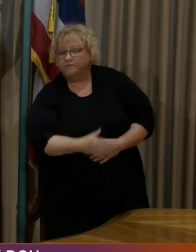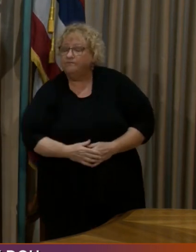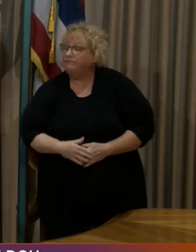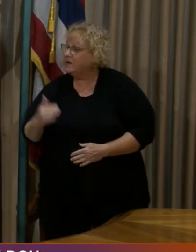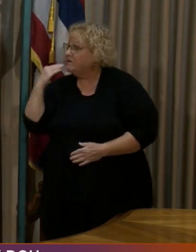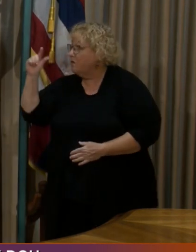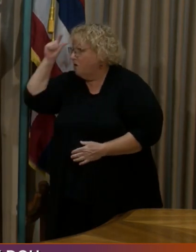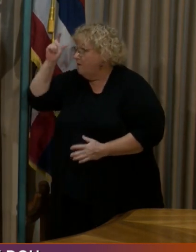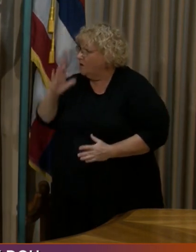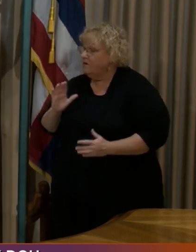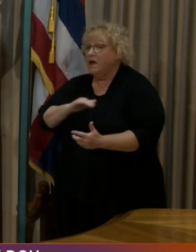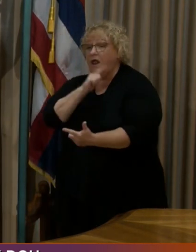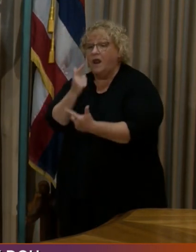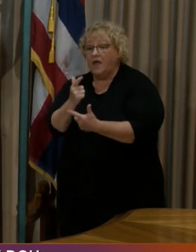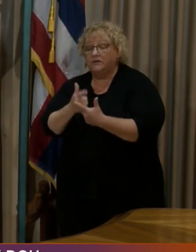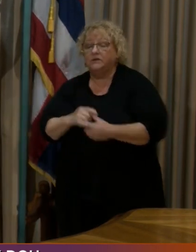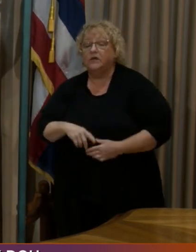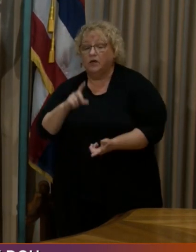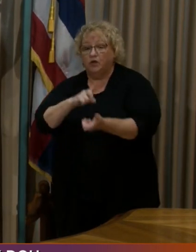OPENING PLANS TO BE ABLE TO ADDRESS CHILDREN ATTENDING SCHOOL. THANK YOU.